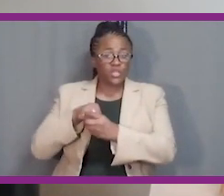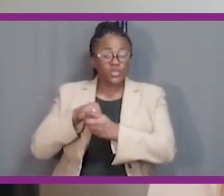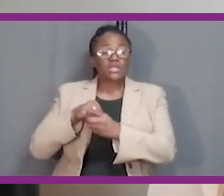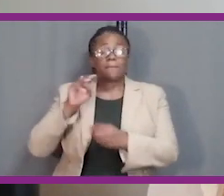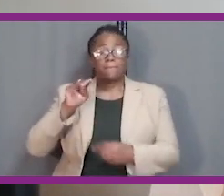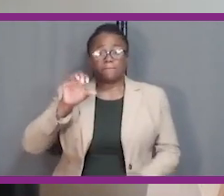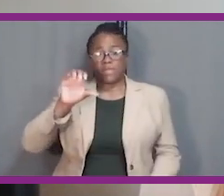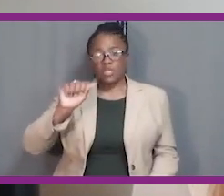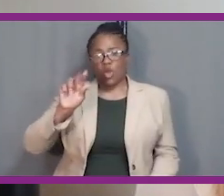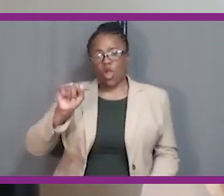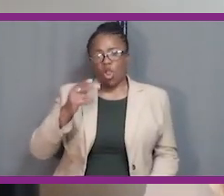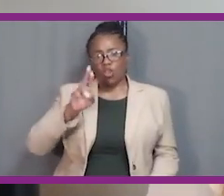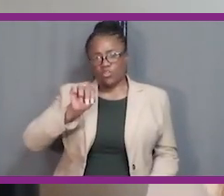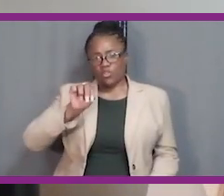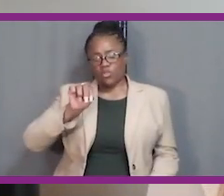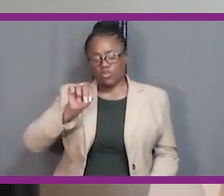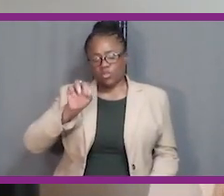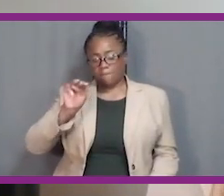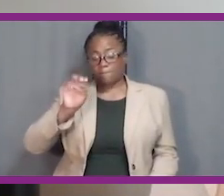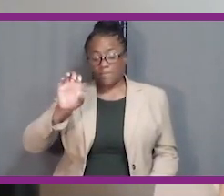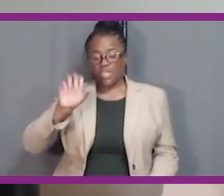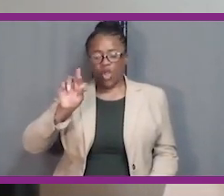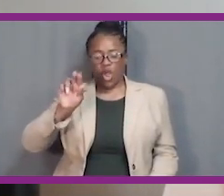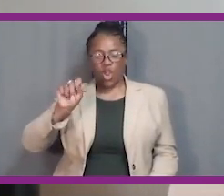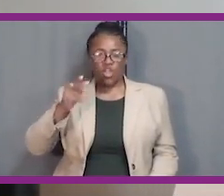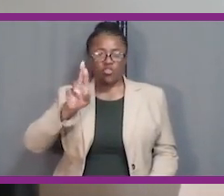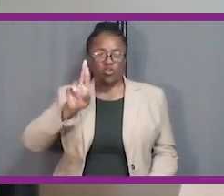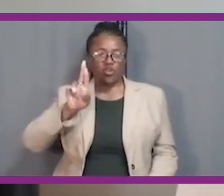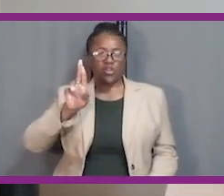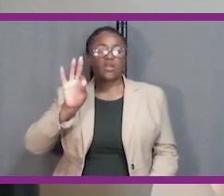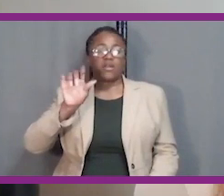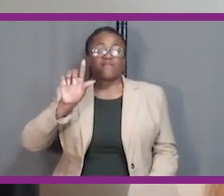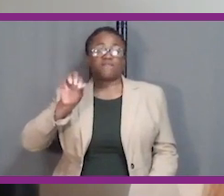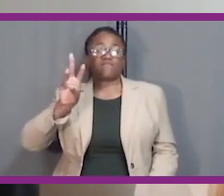that awesome introduction, Moya. Now, being the World Institute on Disability, we feel that it's